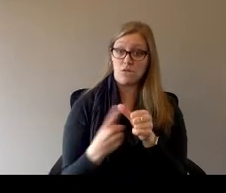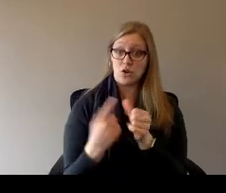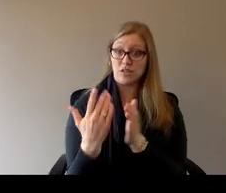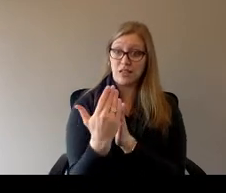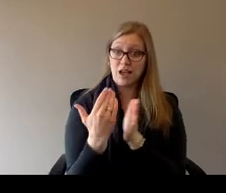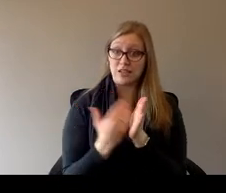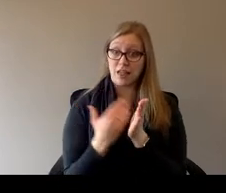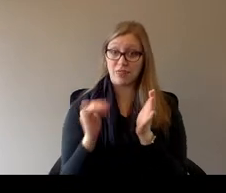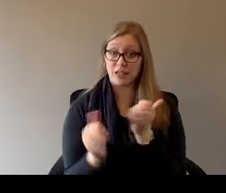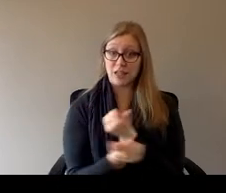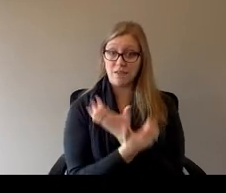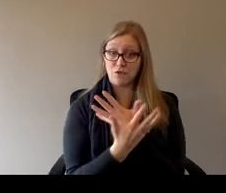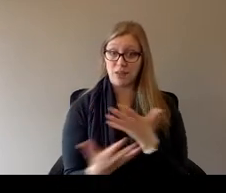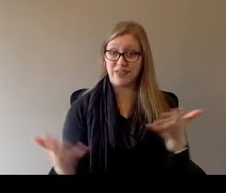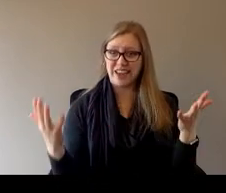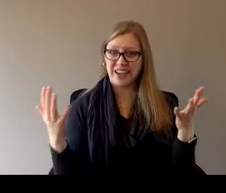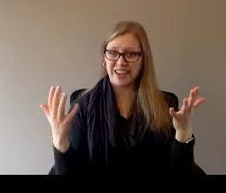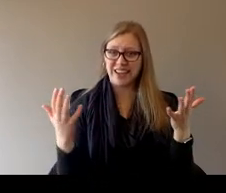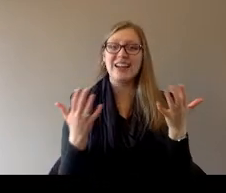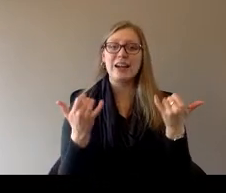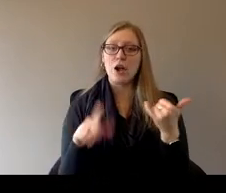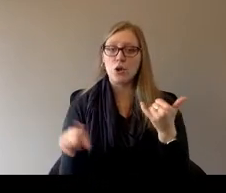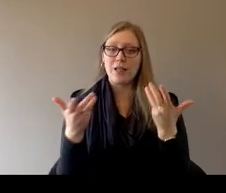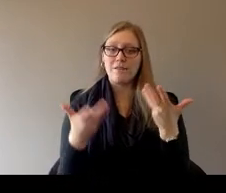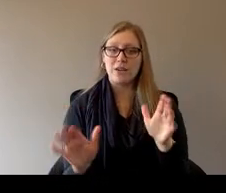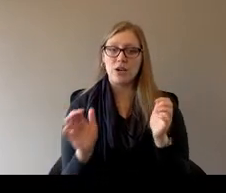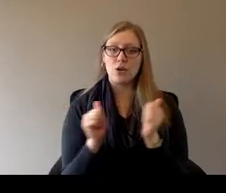You're now done with a lesson 1 video.